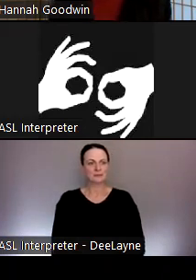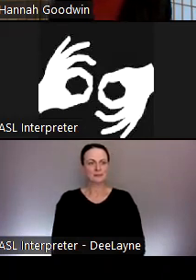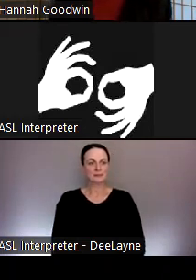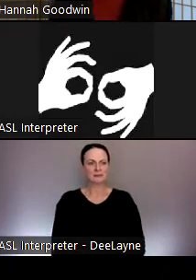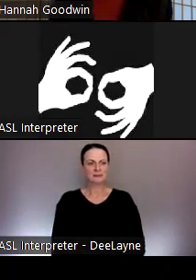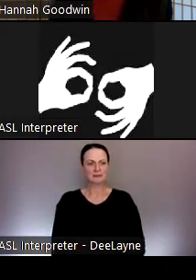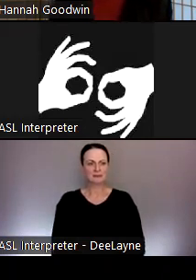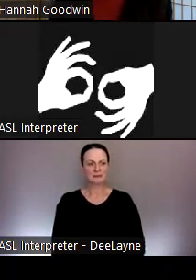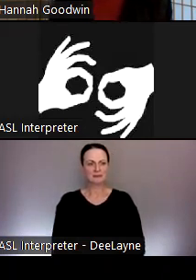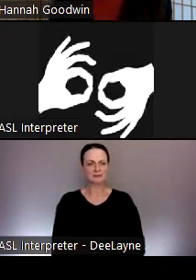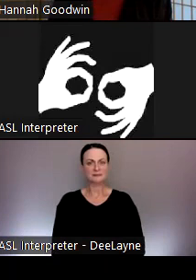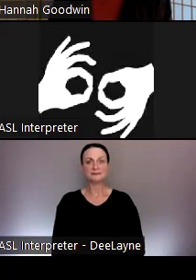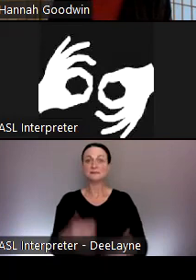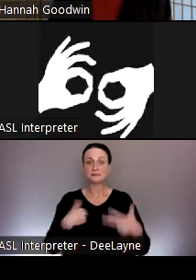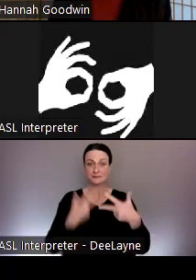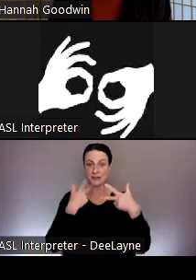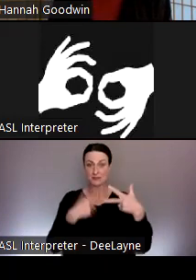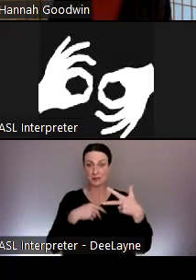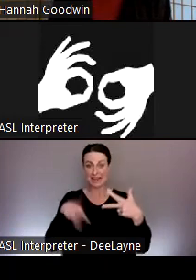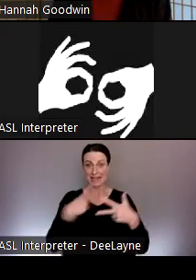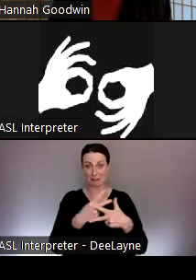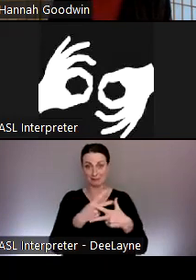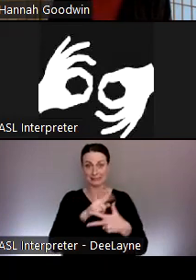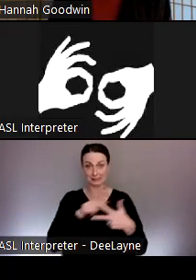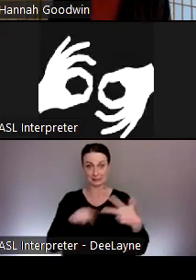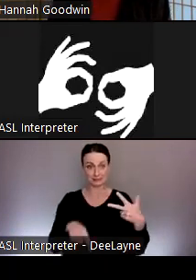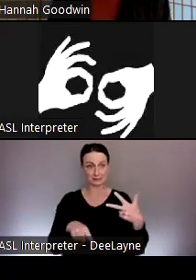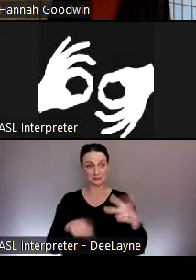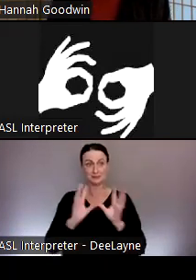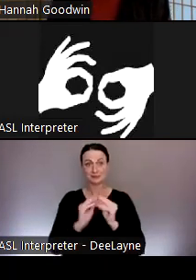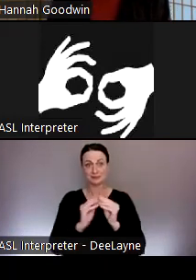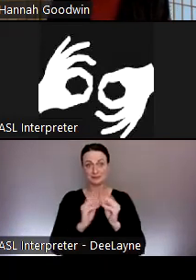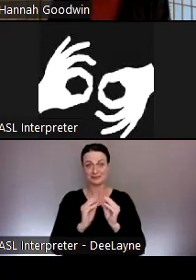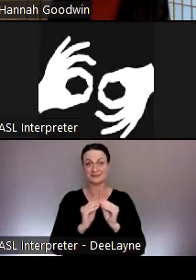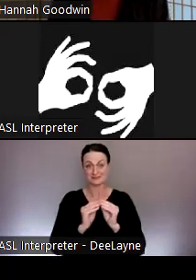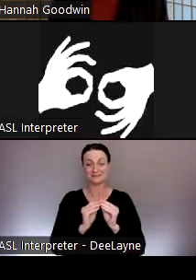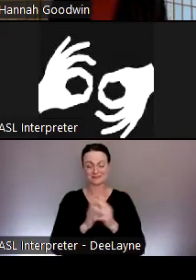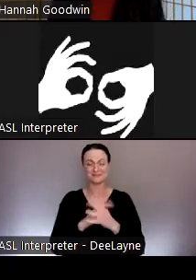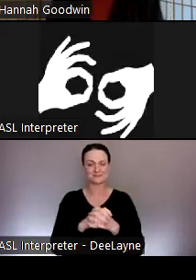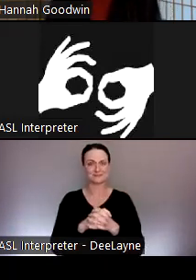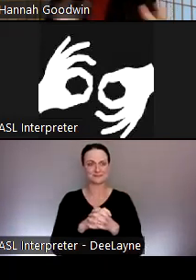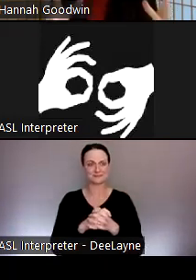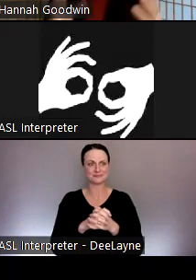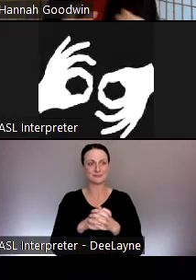So there are three different types of sessions at the conference. The primary.